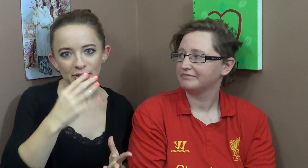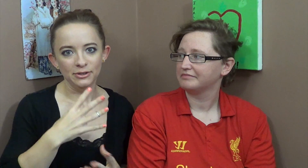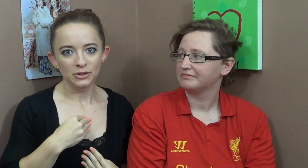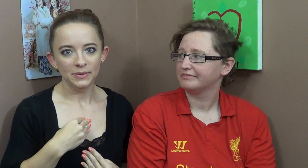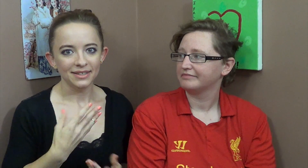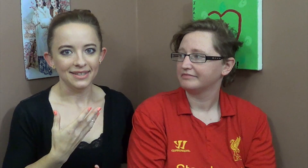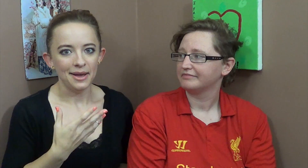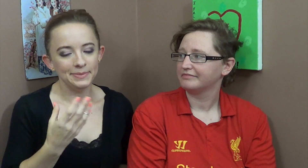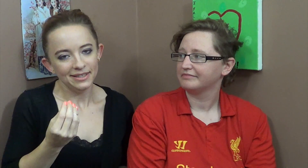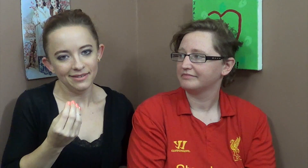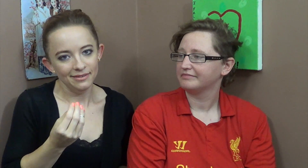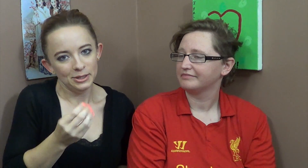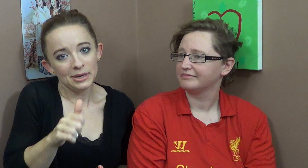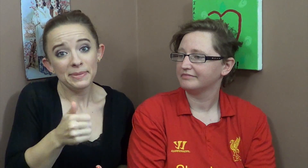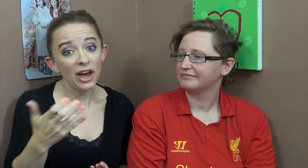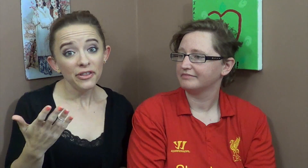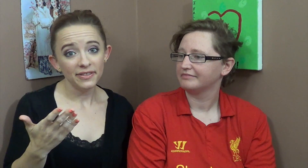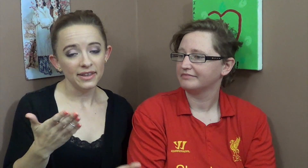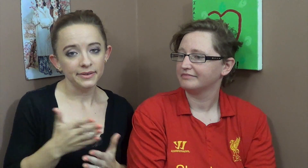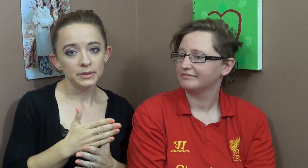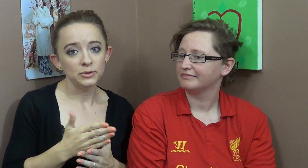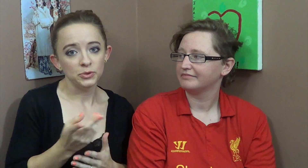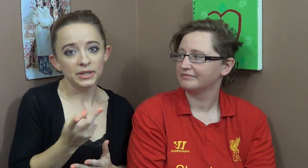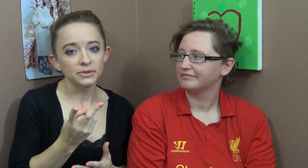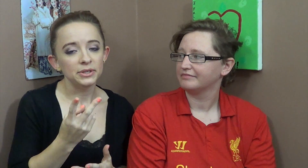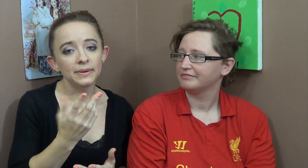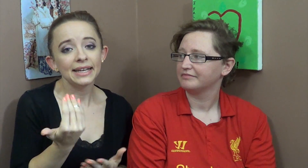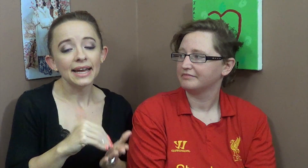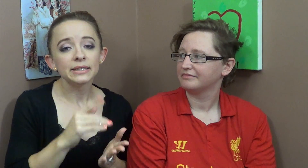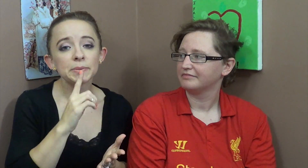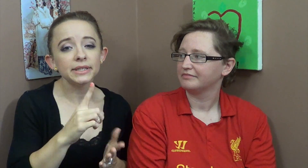have to learn to accept and there might be other things between you two and again it's